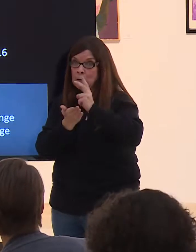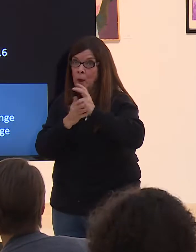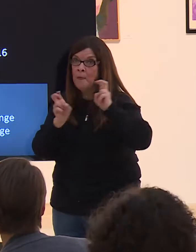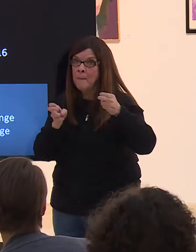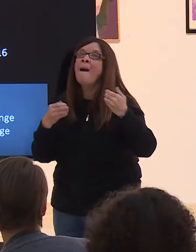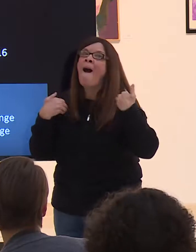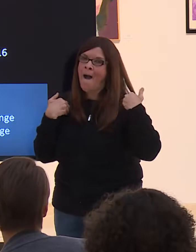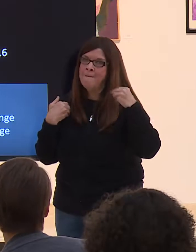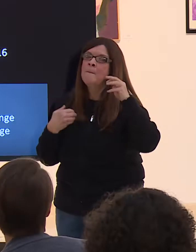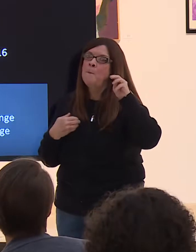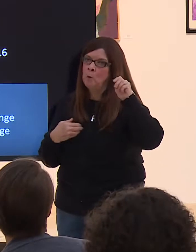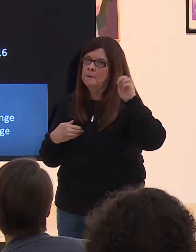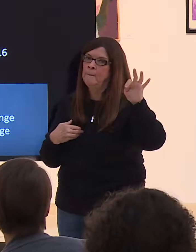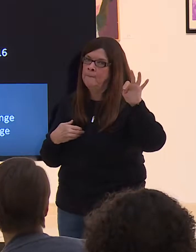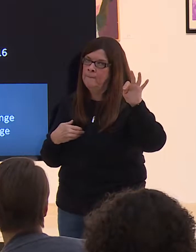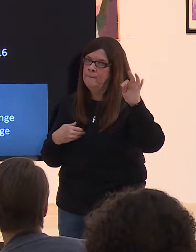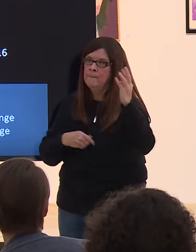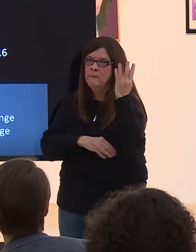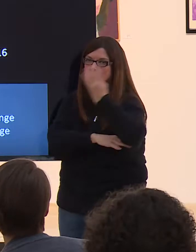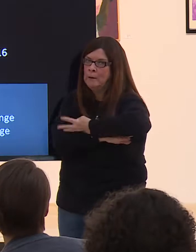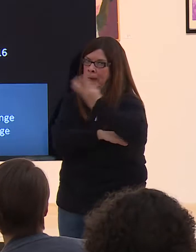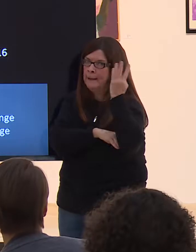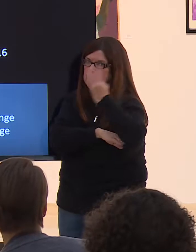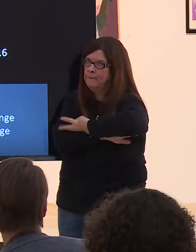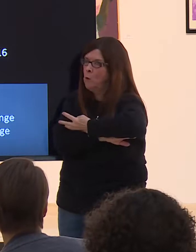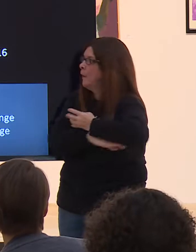There was one without a motif one year...